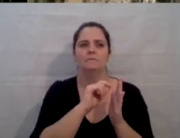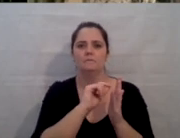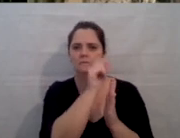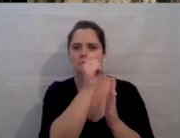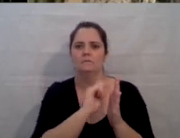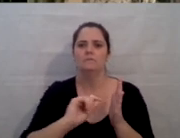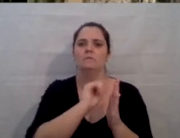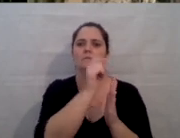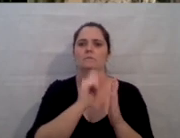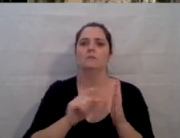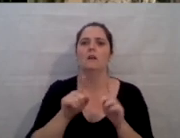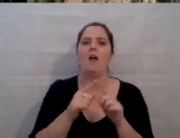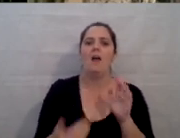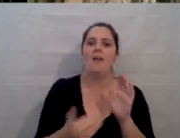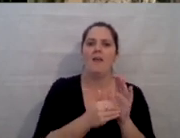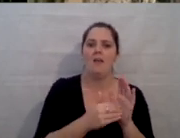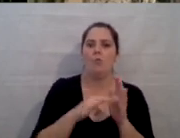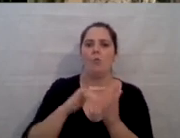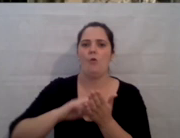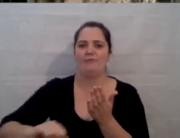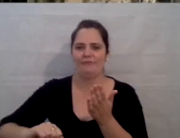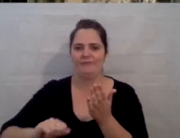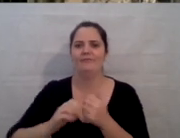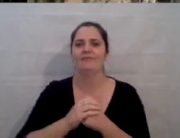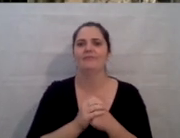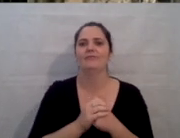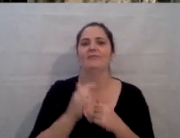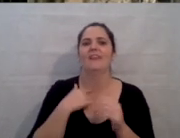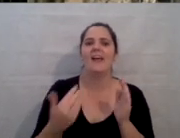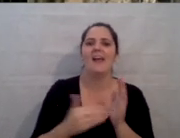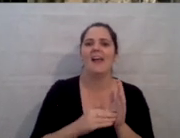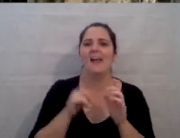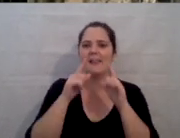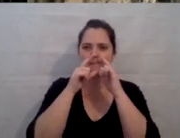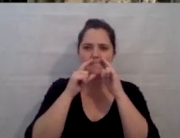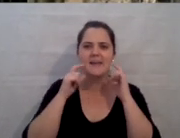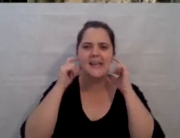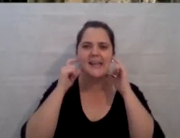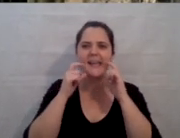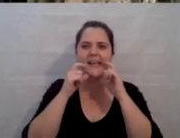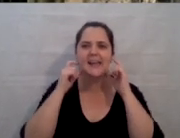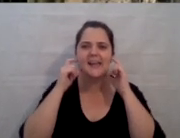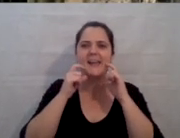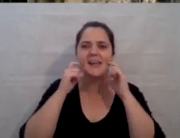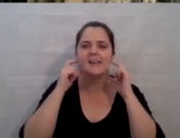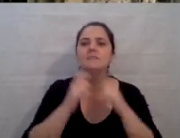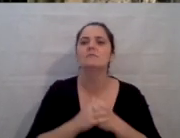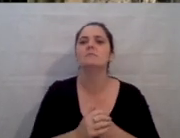Okay and I want to get that COVID mask in there really, really well. Let's get that, there we go.